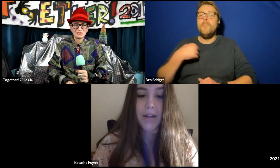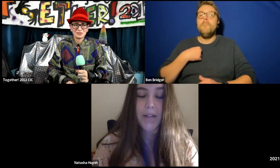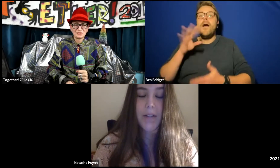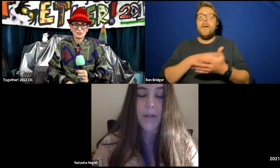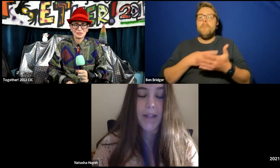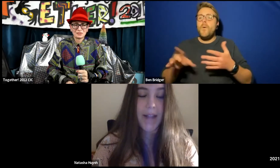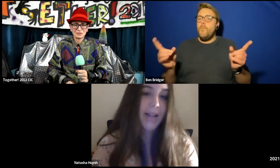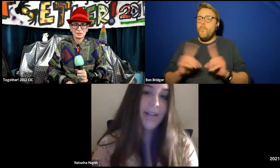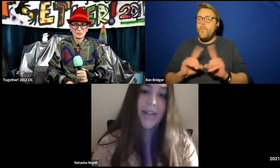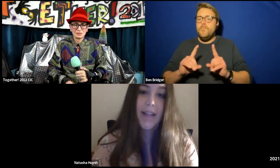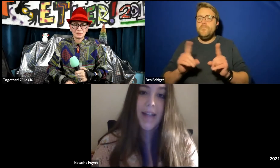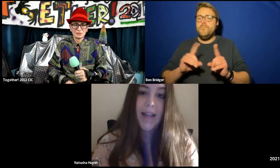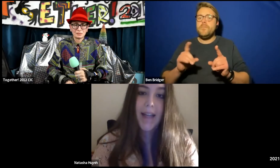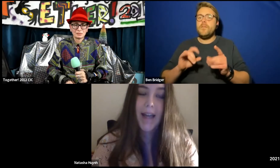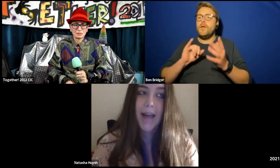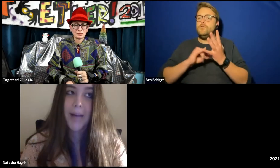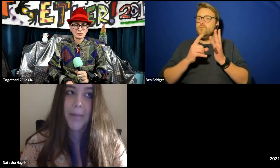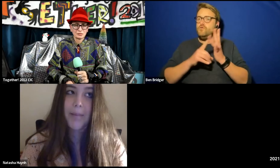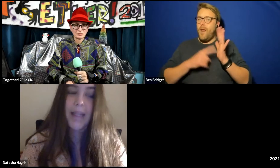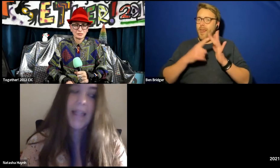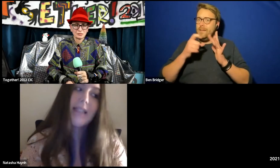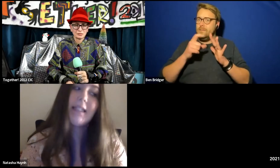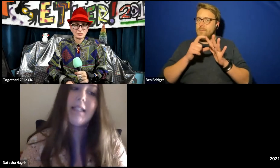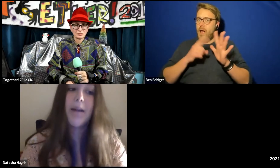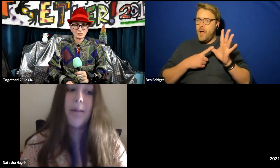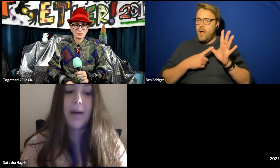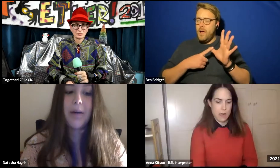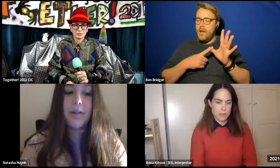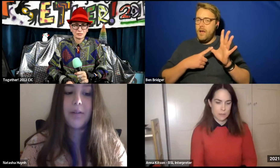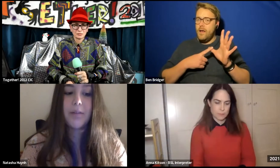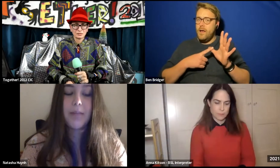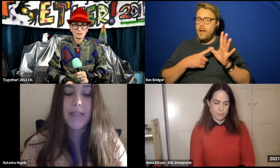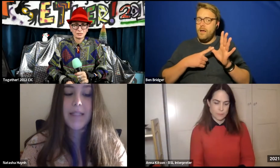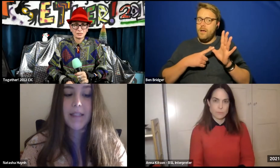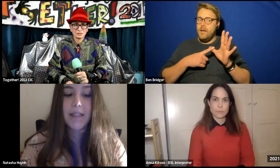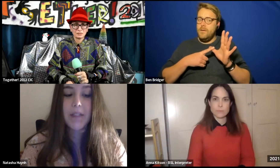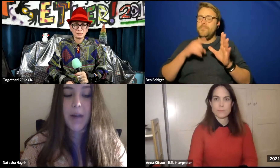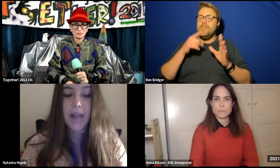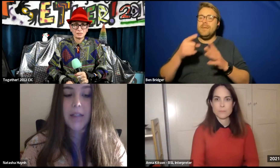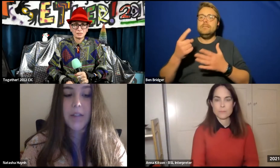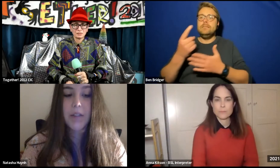Soledad. It's about basically trying to